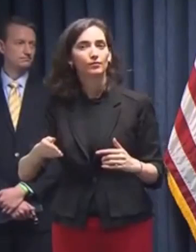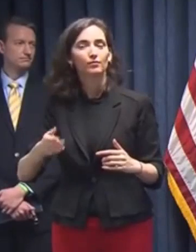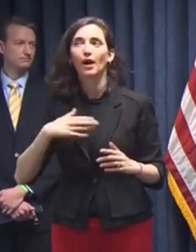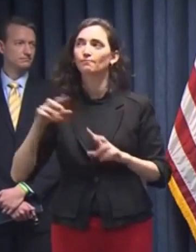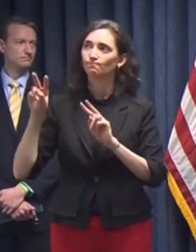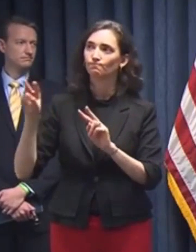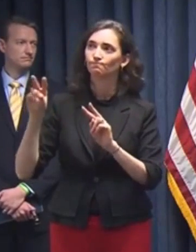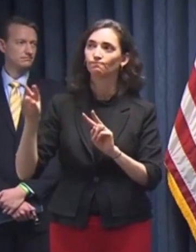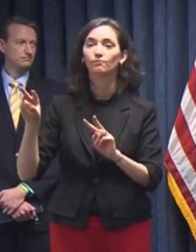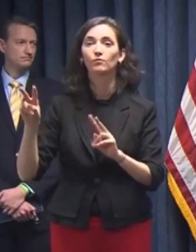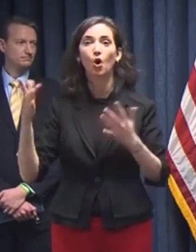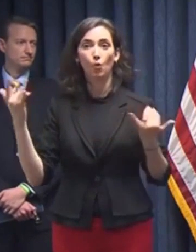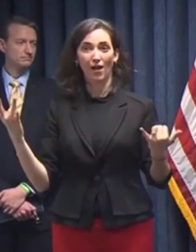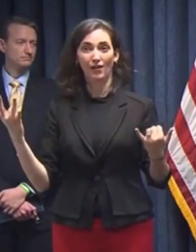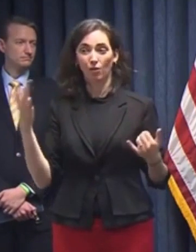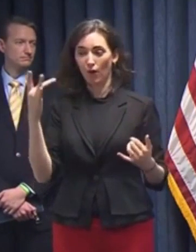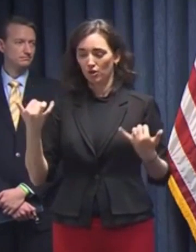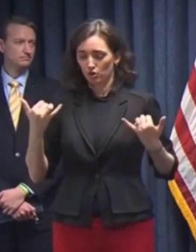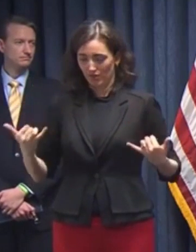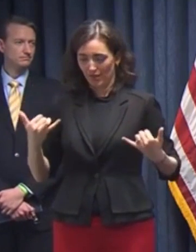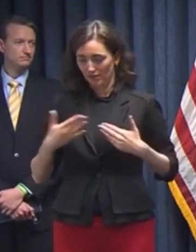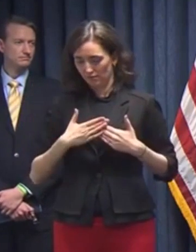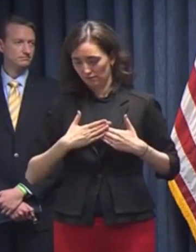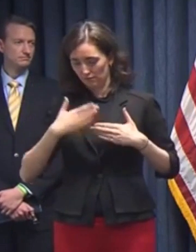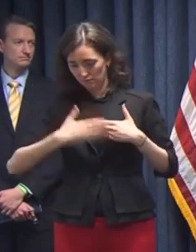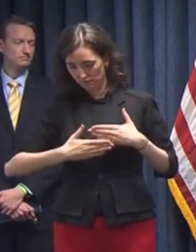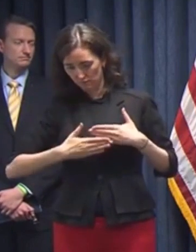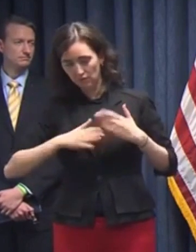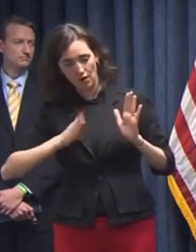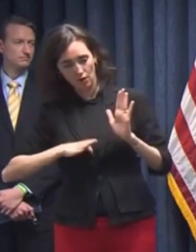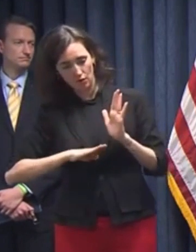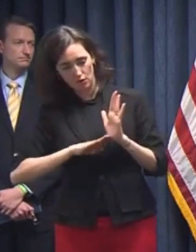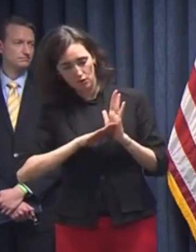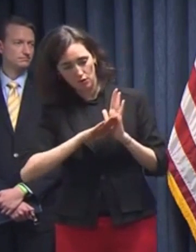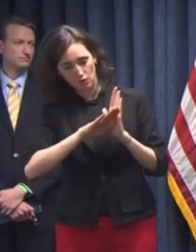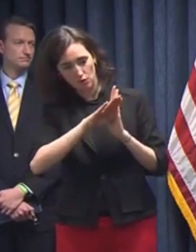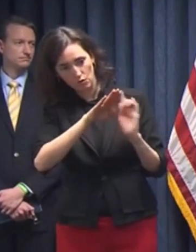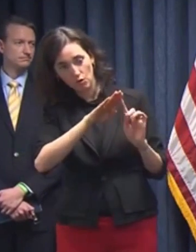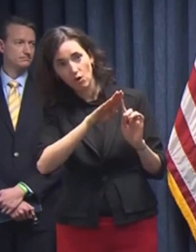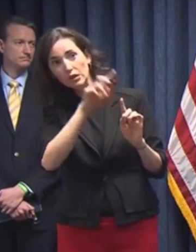VIRUS, GOV EDWARDS is ONCE AGAIN, ASKING ALL RESIDENTS TO HEED HIS WORDS."Our future from where we are today with the curve that we are on is not promising."JONAH GILMORE